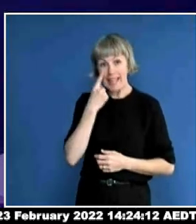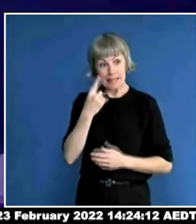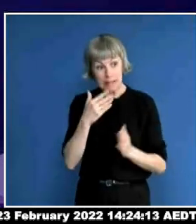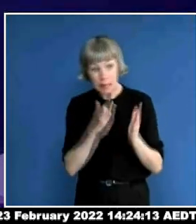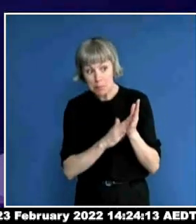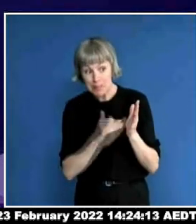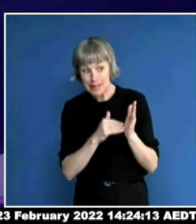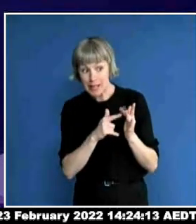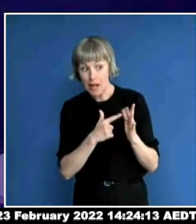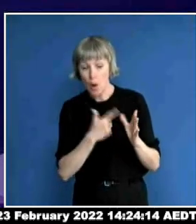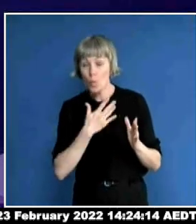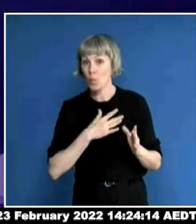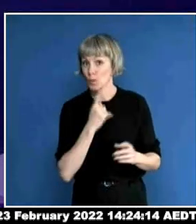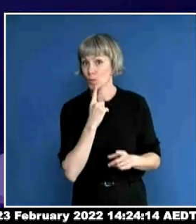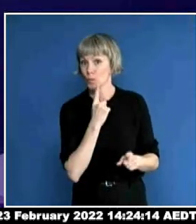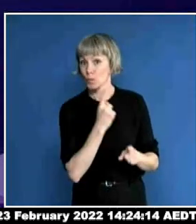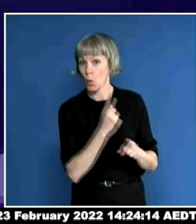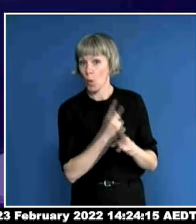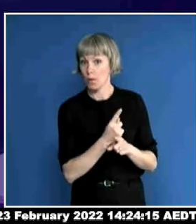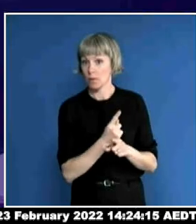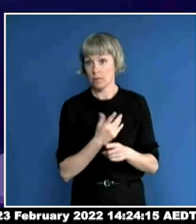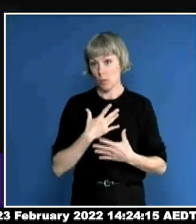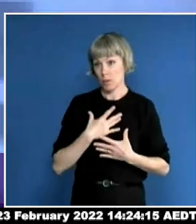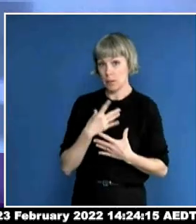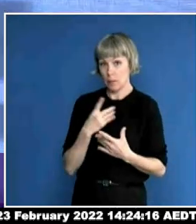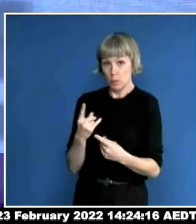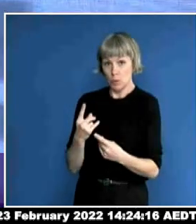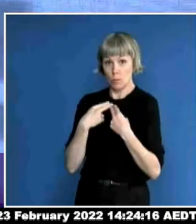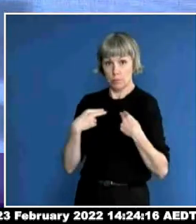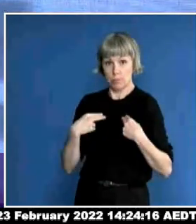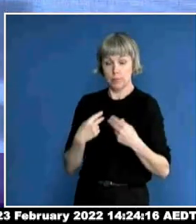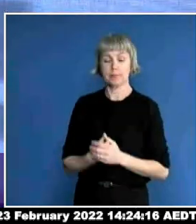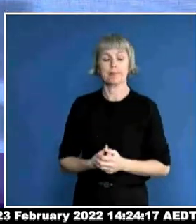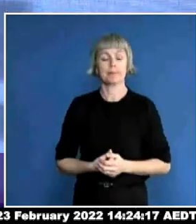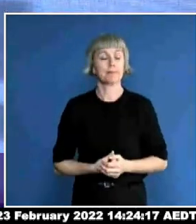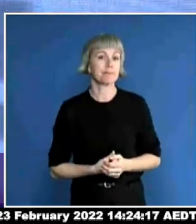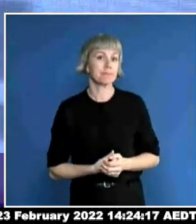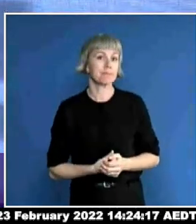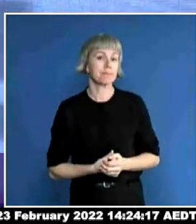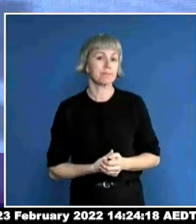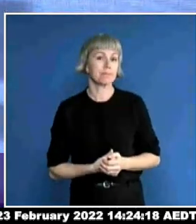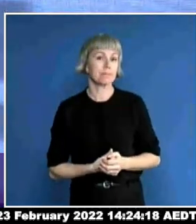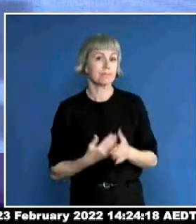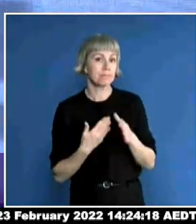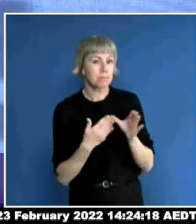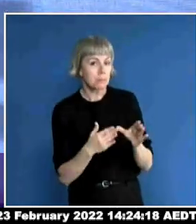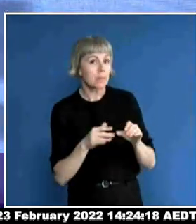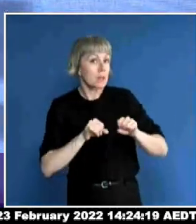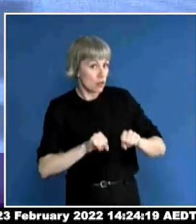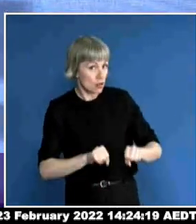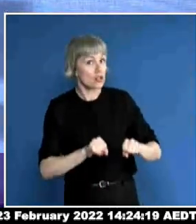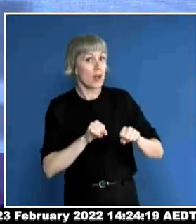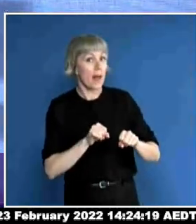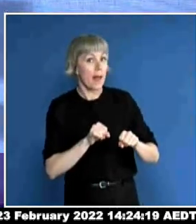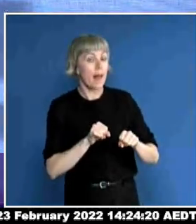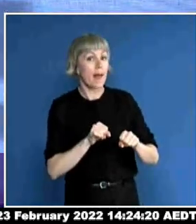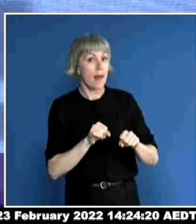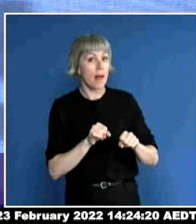Chair, I can say we are taking an approach with our witnesses where we have